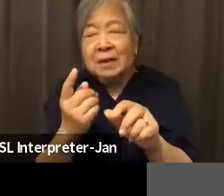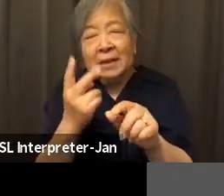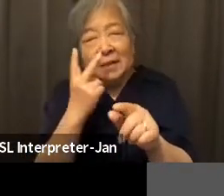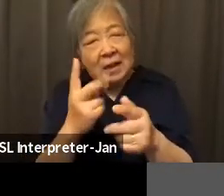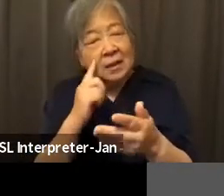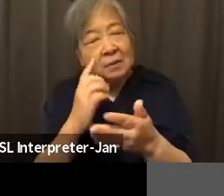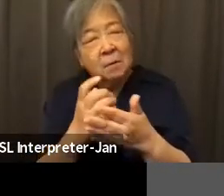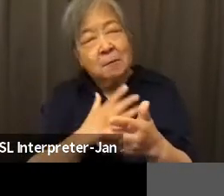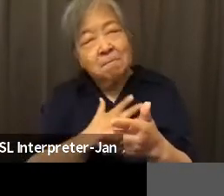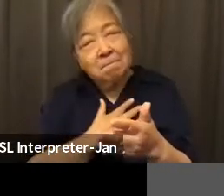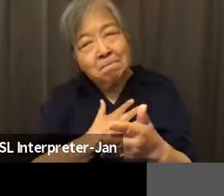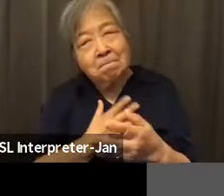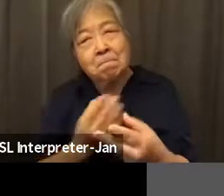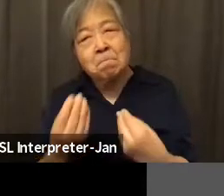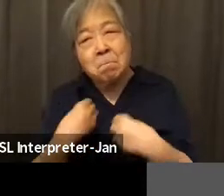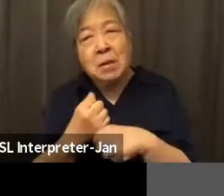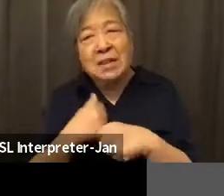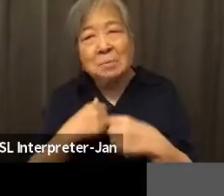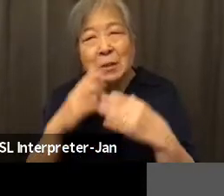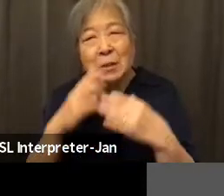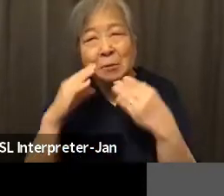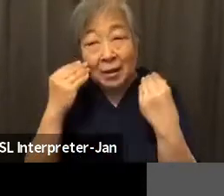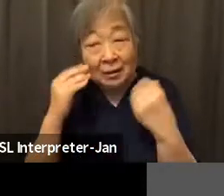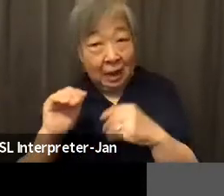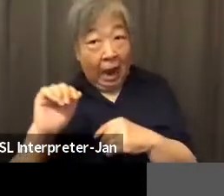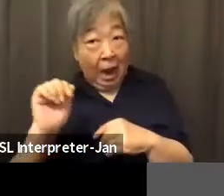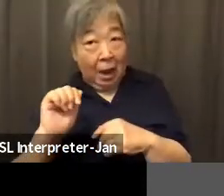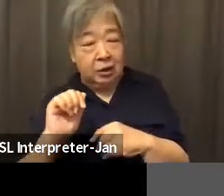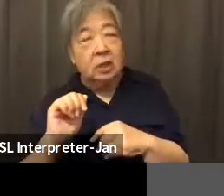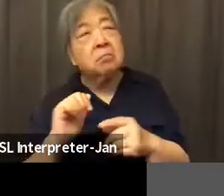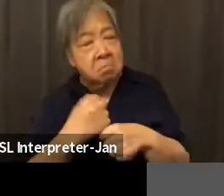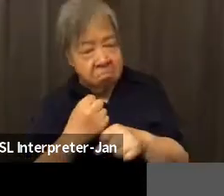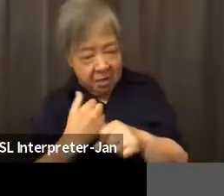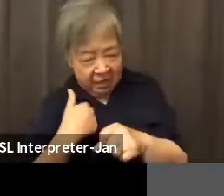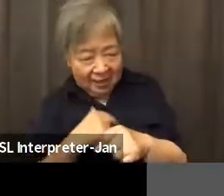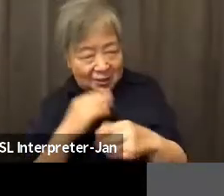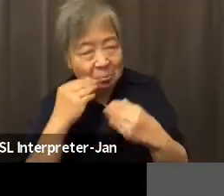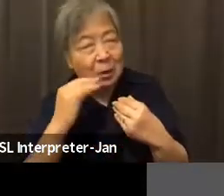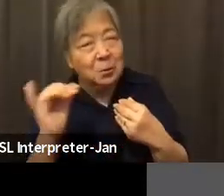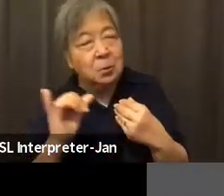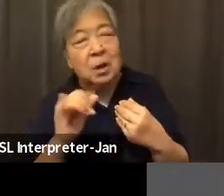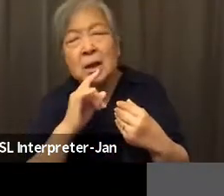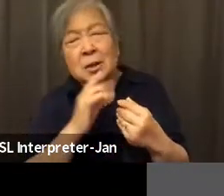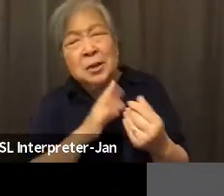Makes us smile, too, and it's such a wonderful thing when an international